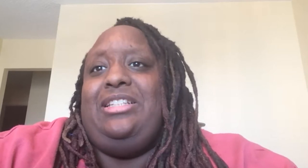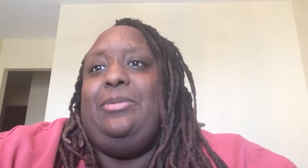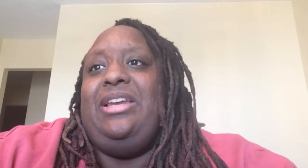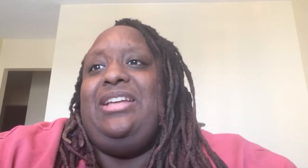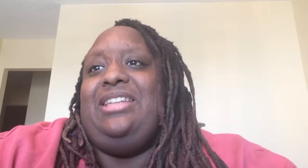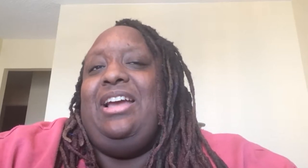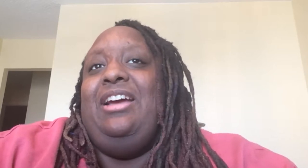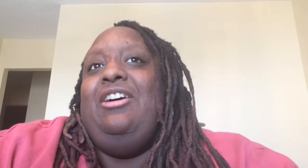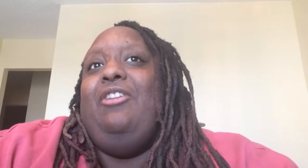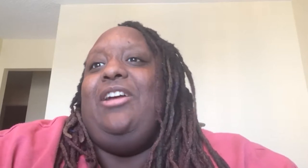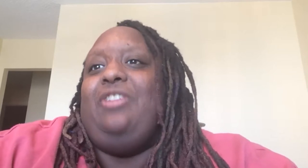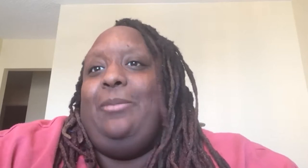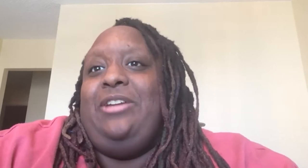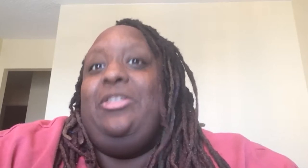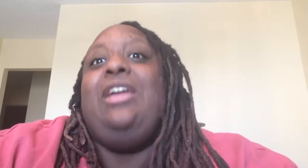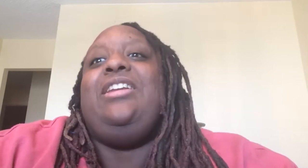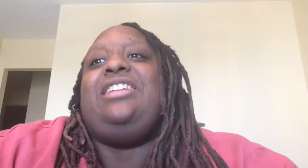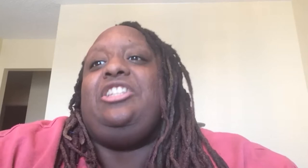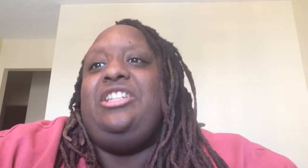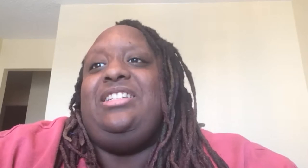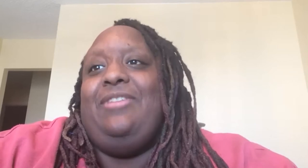a restaurant menu. Think of it as, like, the Cheesecake Factory menu.